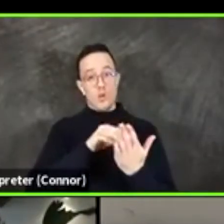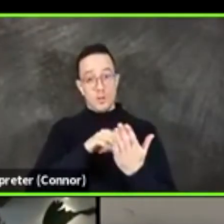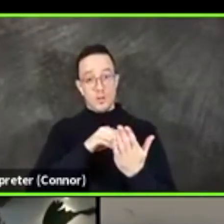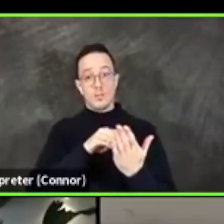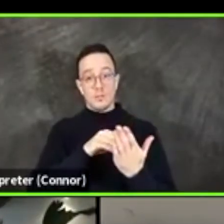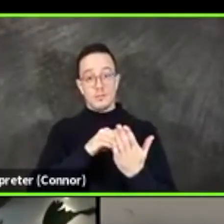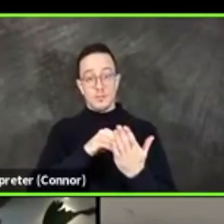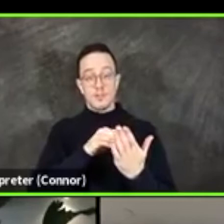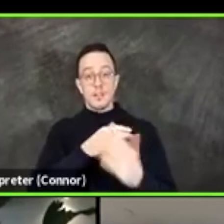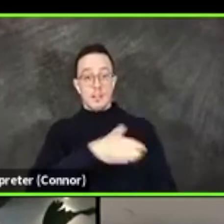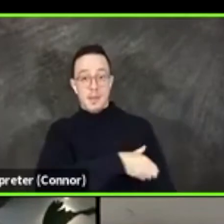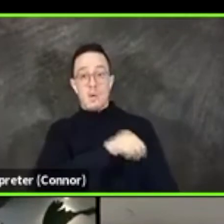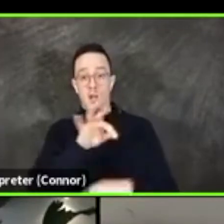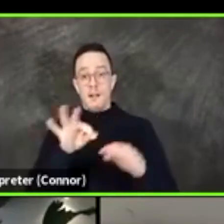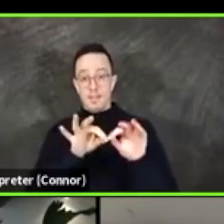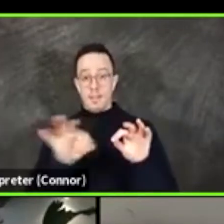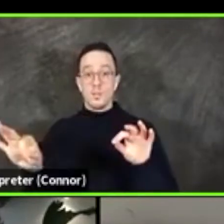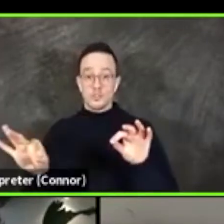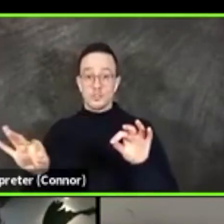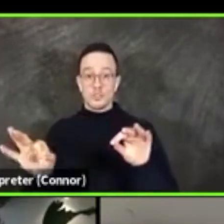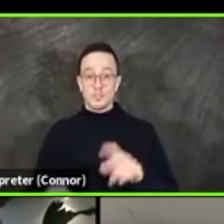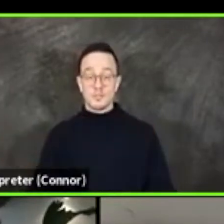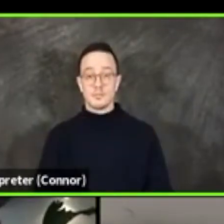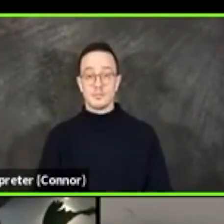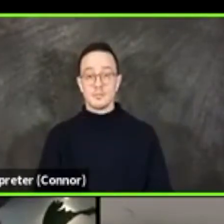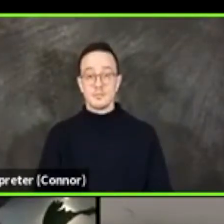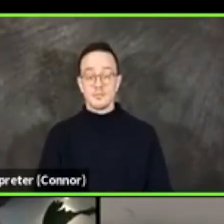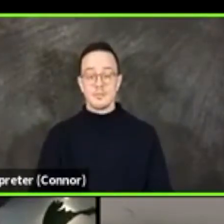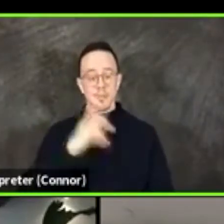POWER OF LANGUAGE, THINKING AROUND WHAT DOES IT MEAN